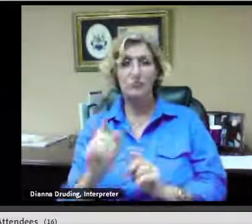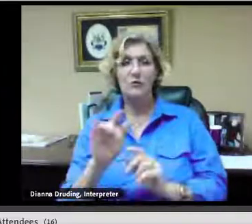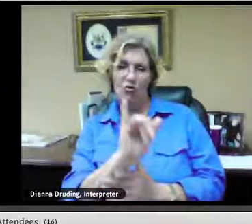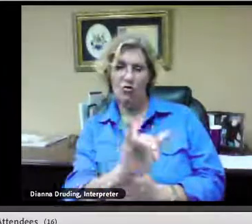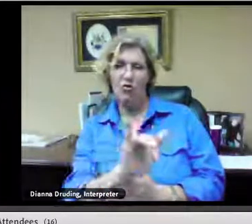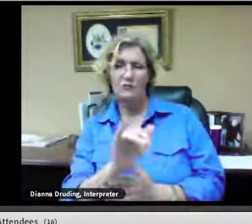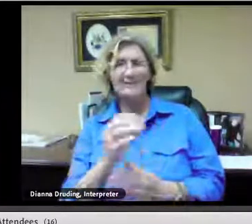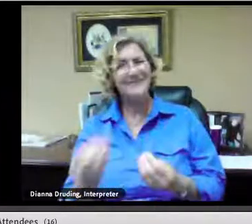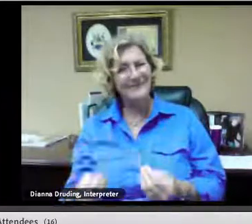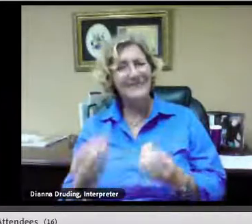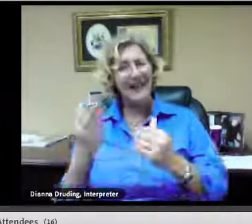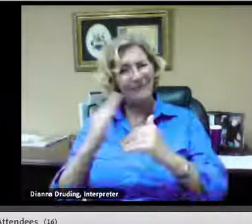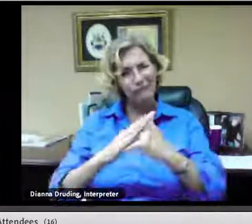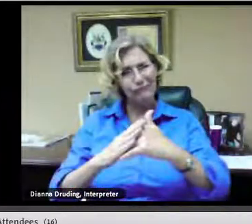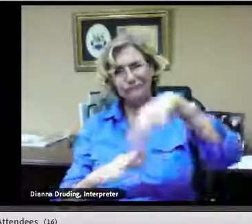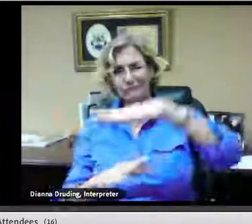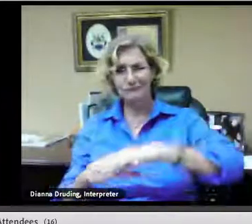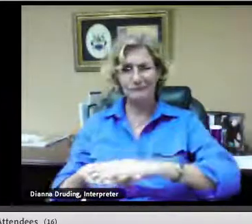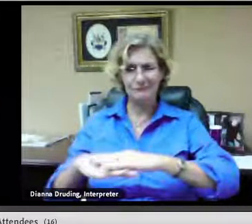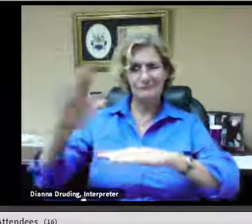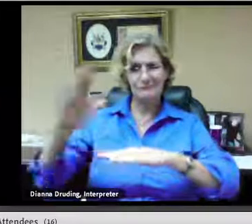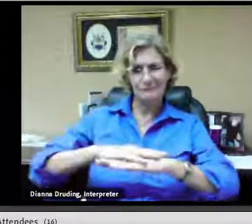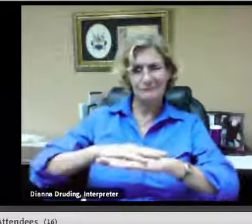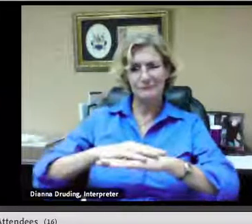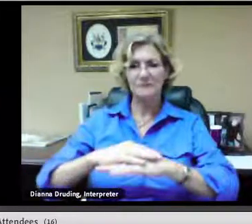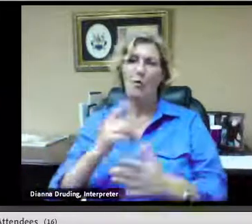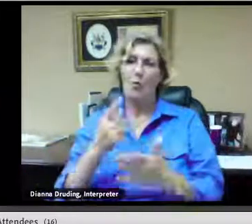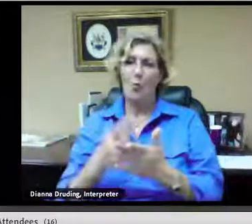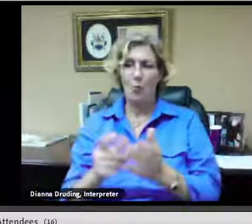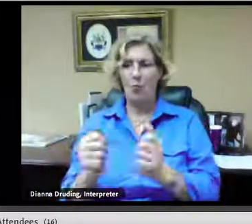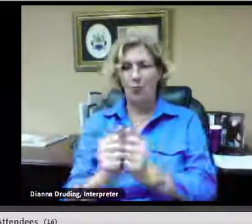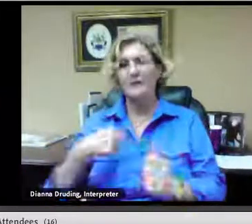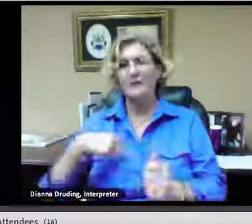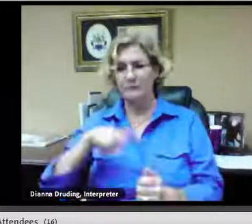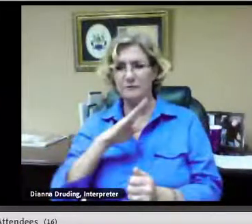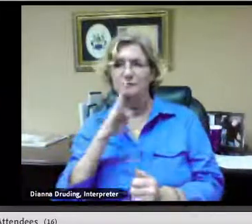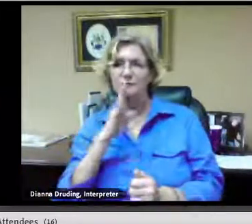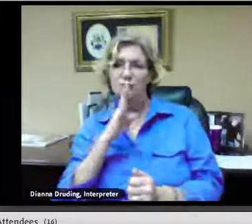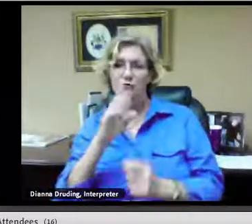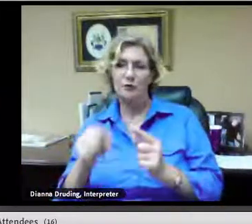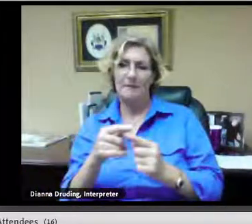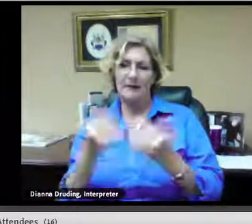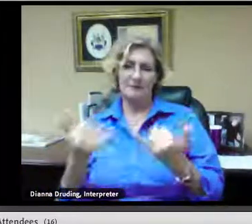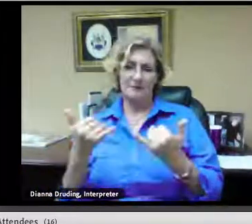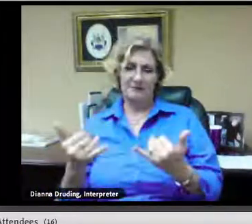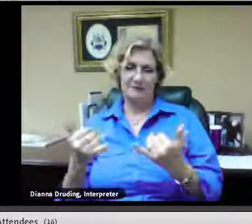with what we're talking about here because a lot of the diversity webinars are talking about racism